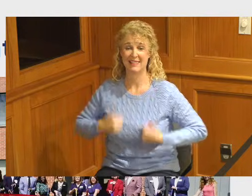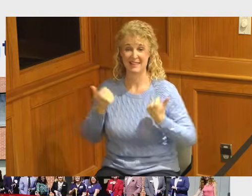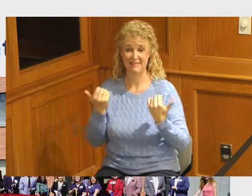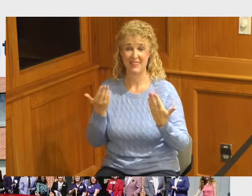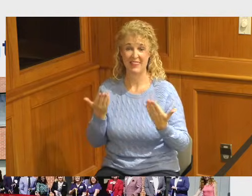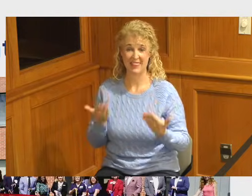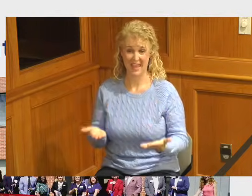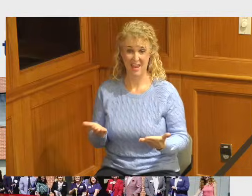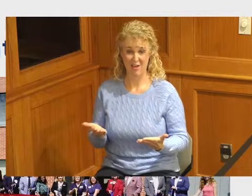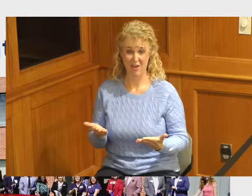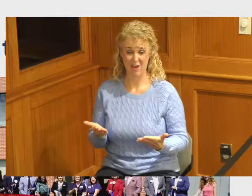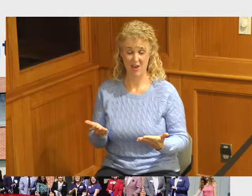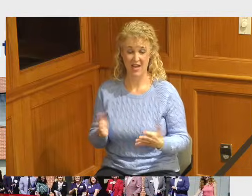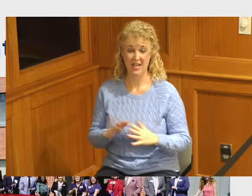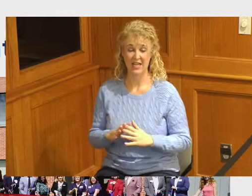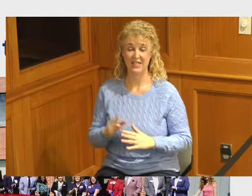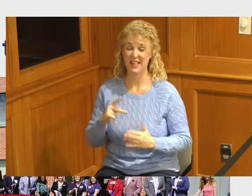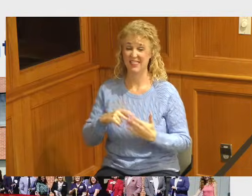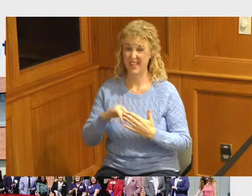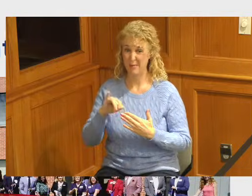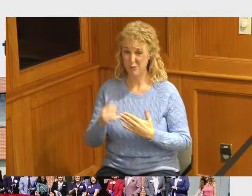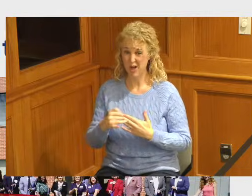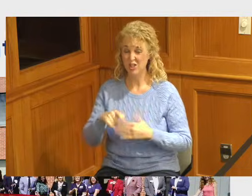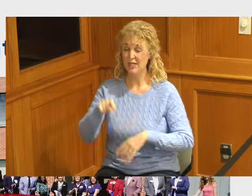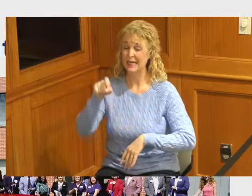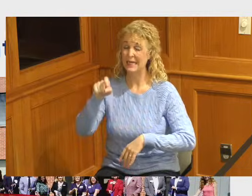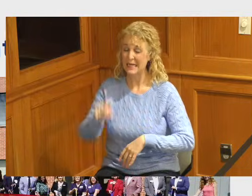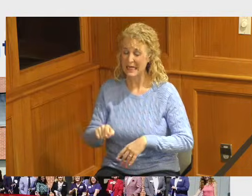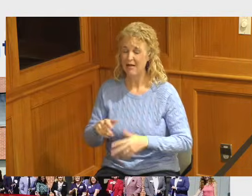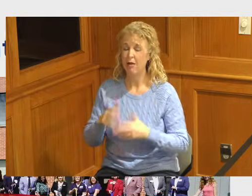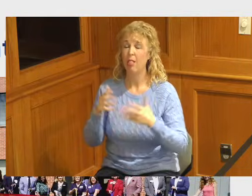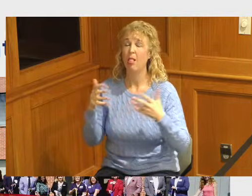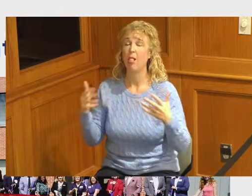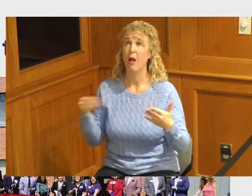of its useful life, but it is a project that needed significant reinvestment. very likely